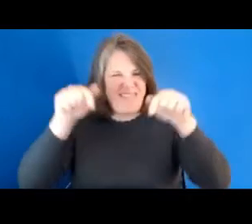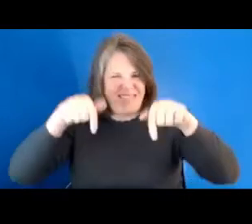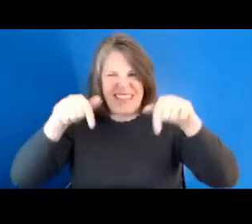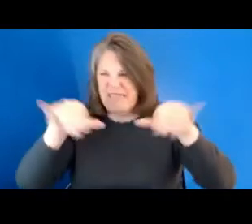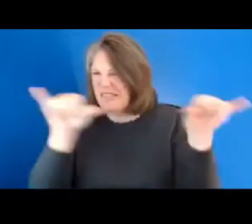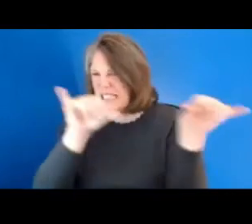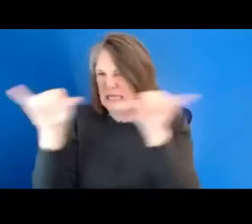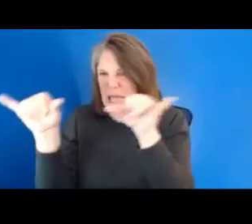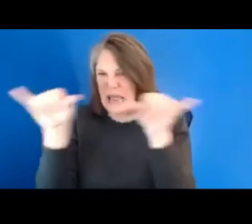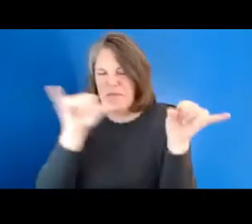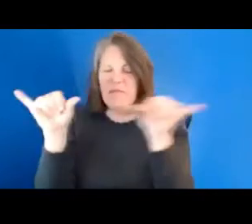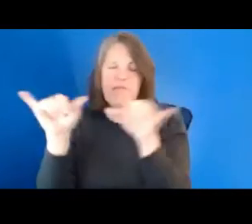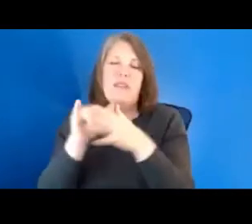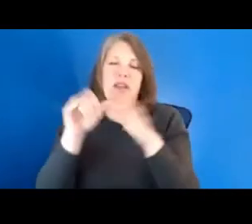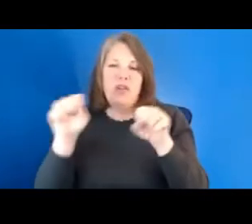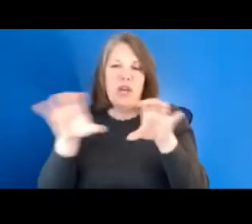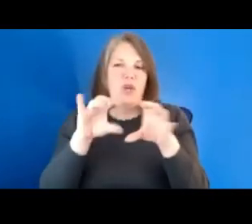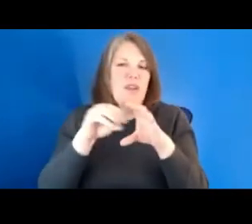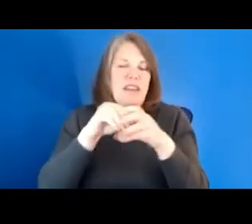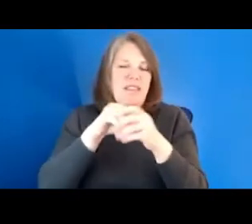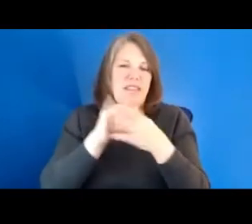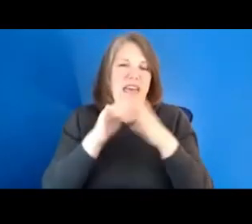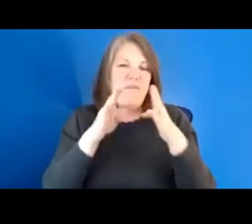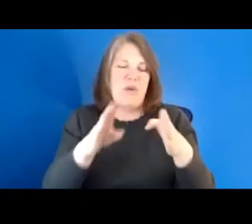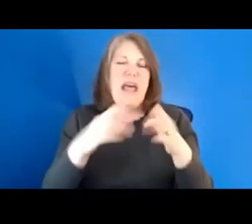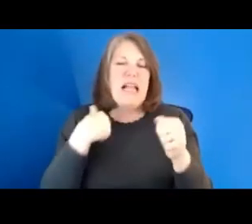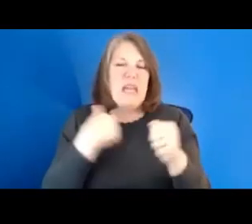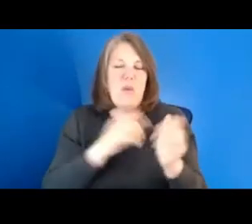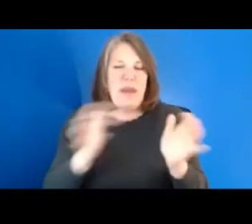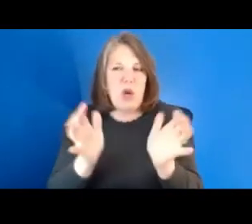can do this and that modality and indeed 17:18:44 we encourage that, and if you went